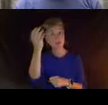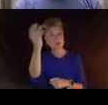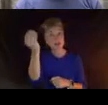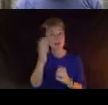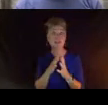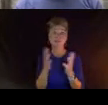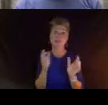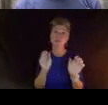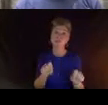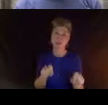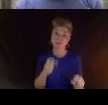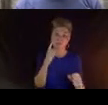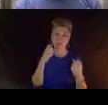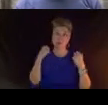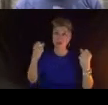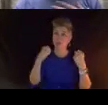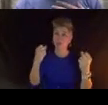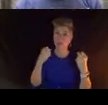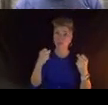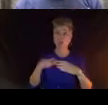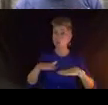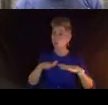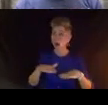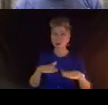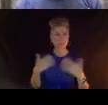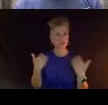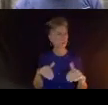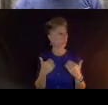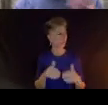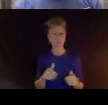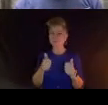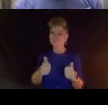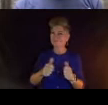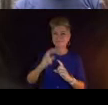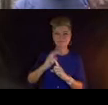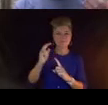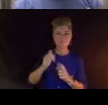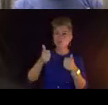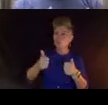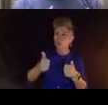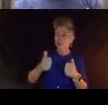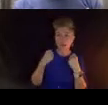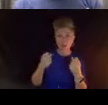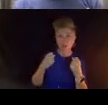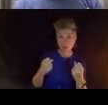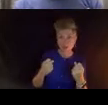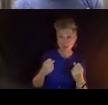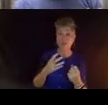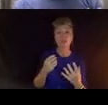to exercise and walking counts, walking is a great exercise. But exercise is going to help build your muscles